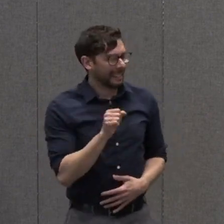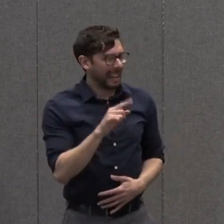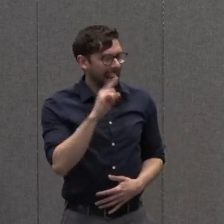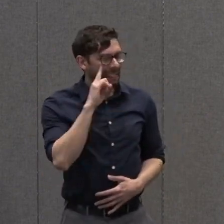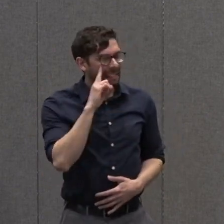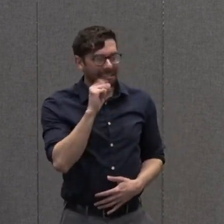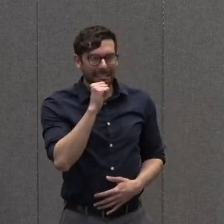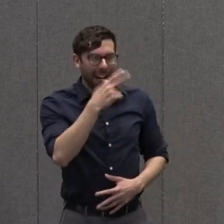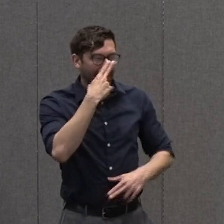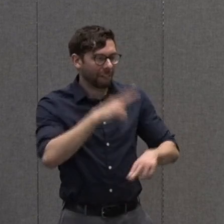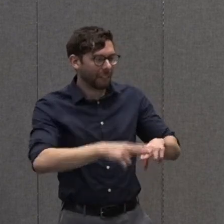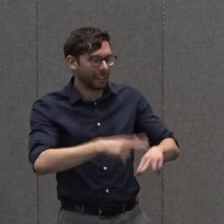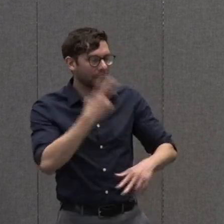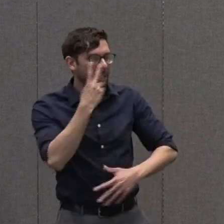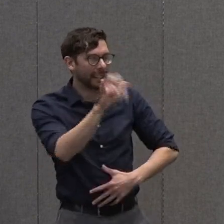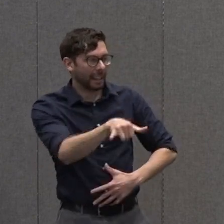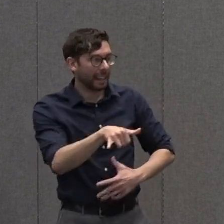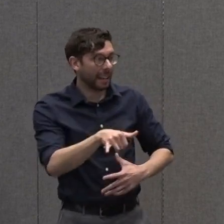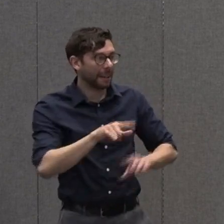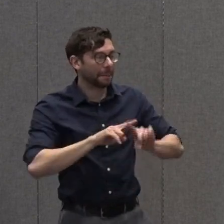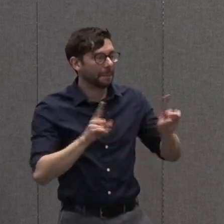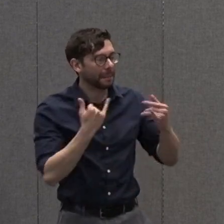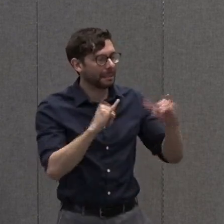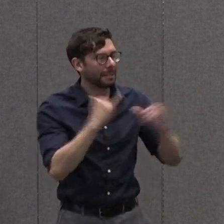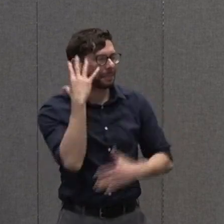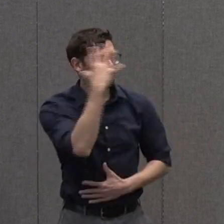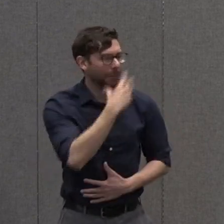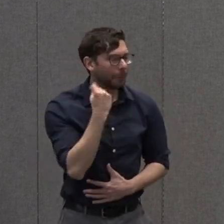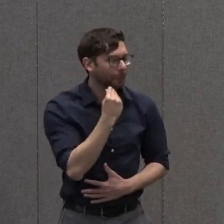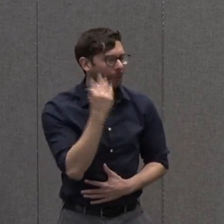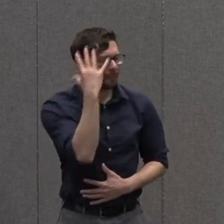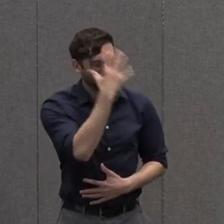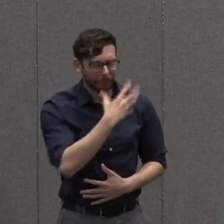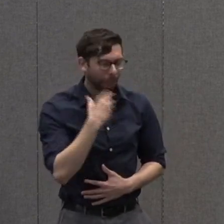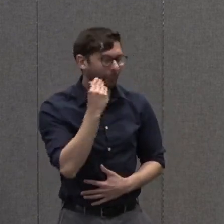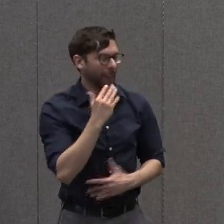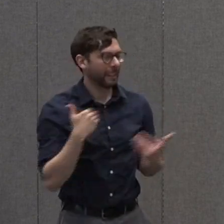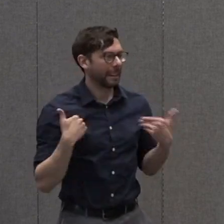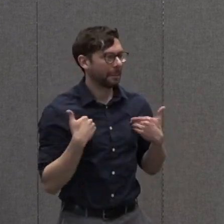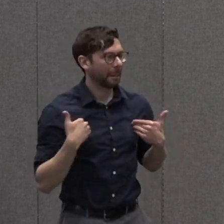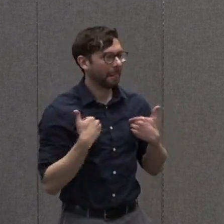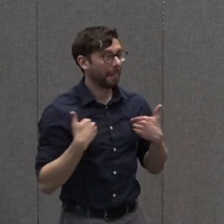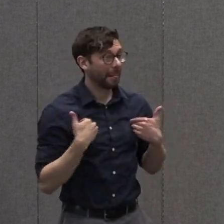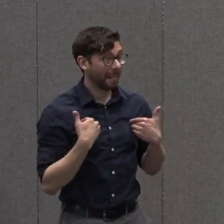But, certainly a beautiful, beautiful animal. Can I touch it?